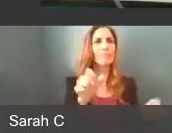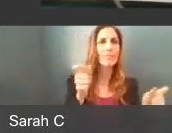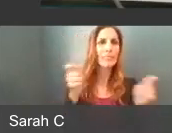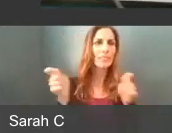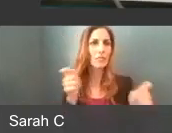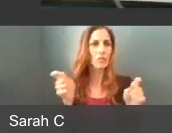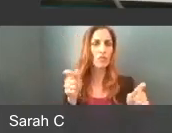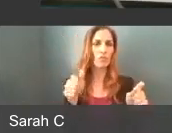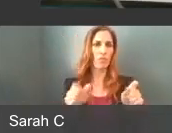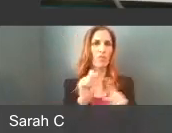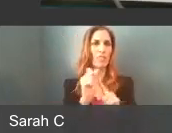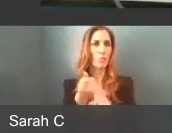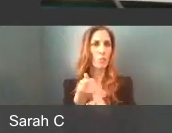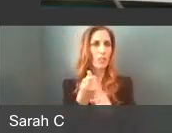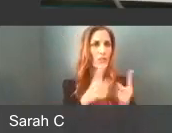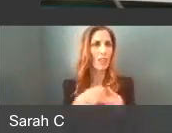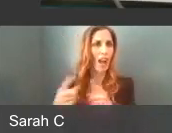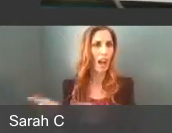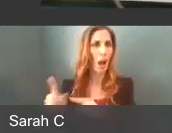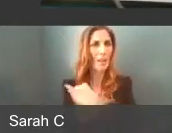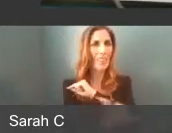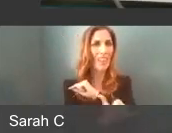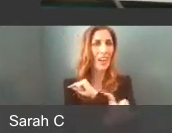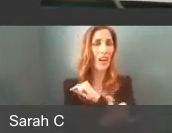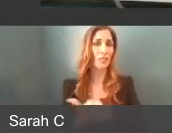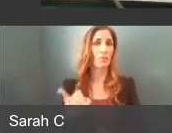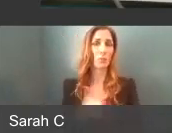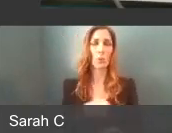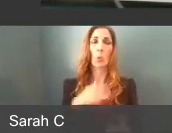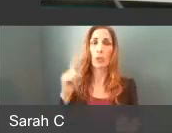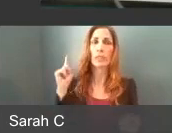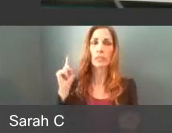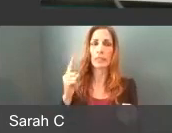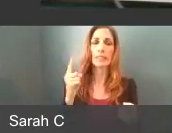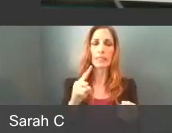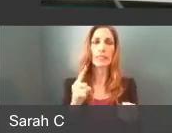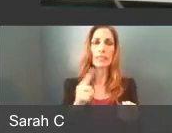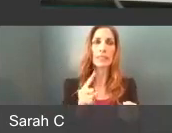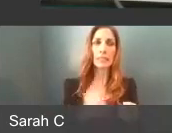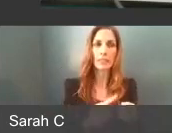you know, we are slowly, steadily coming down and of course another big piece of that